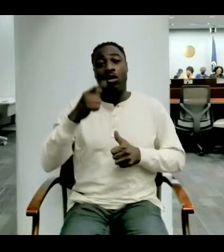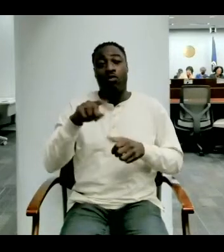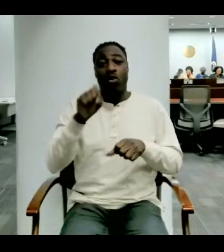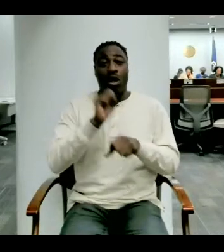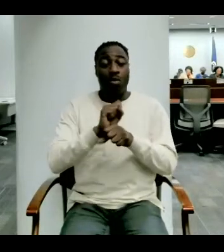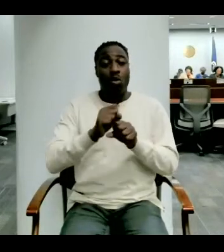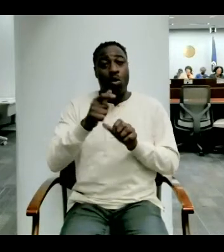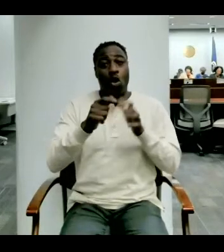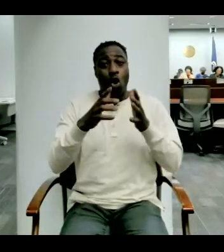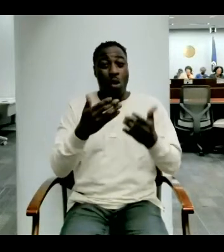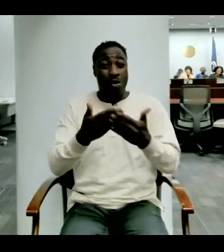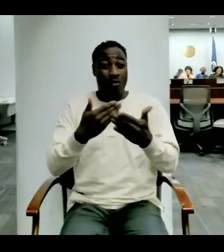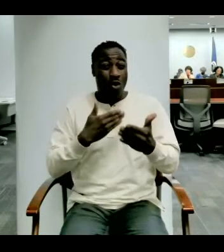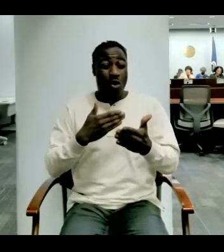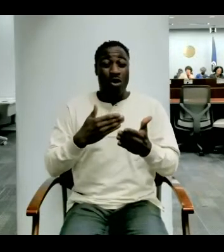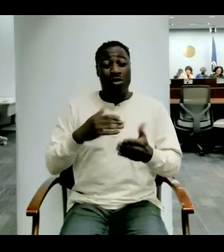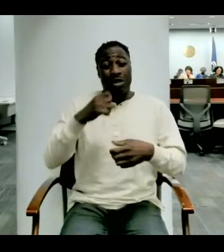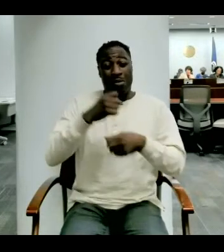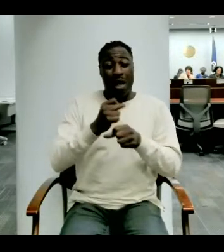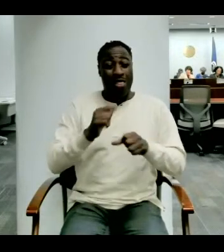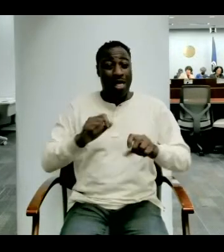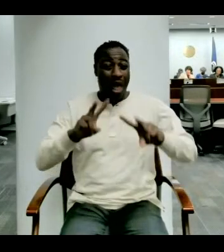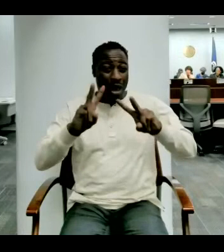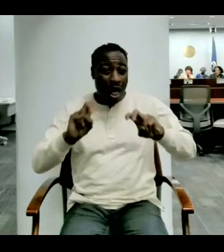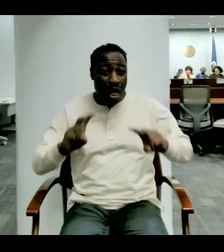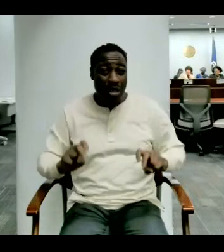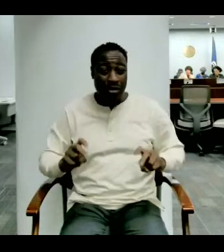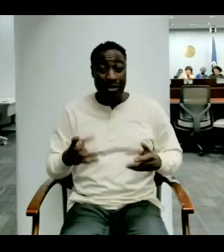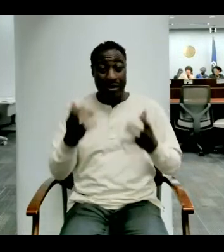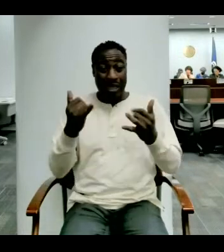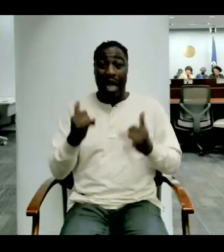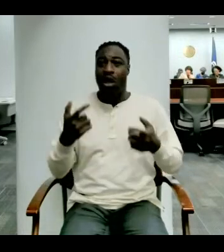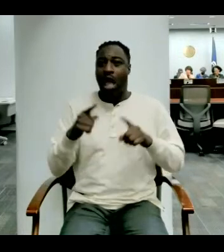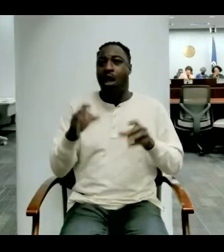lawyers before to make that analysis is now um front and center um what do we